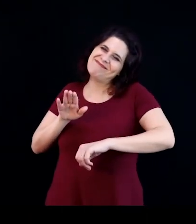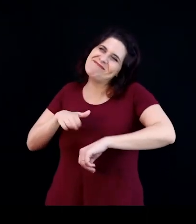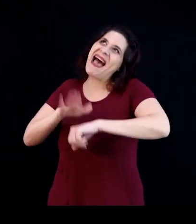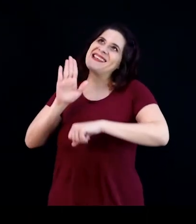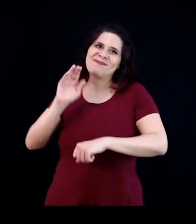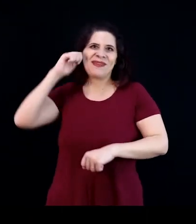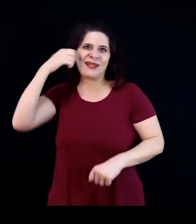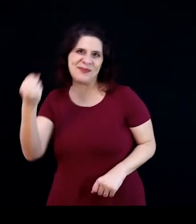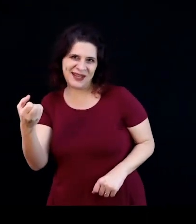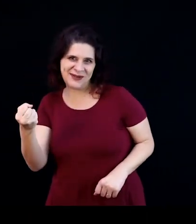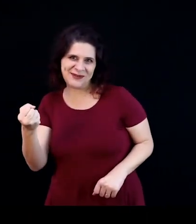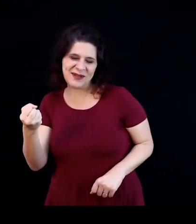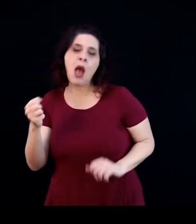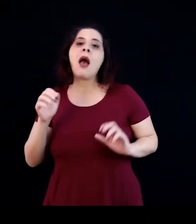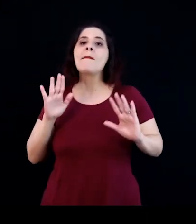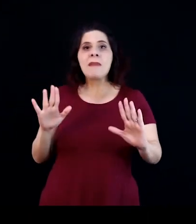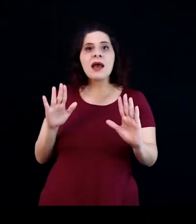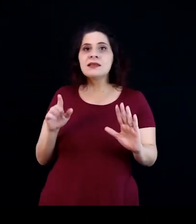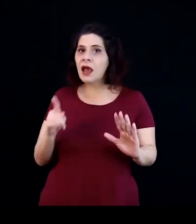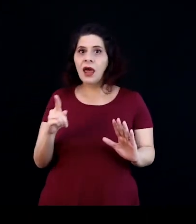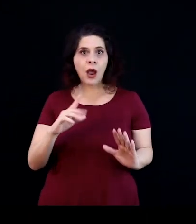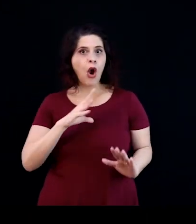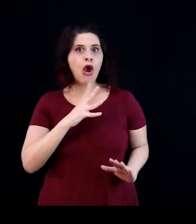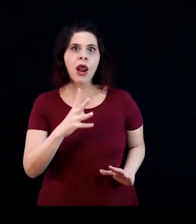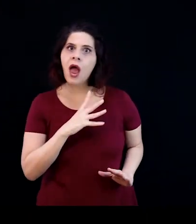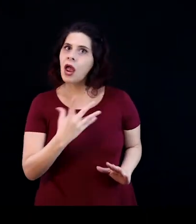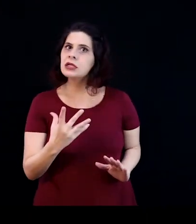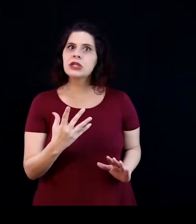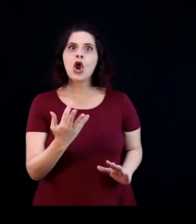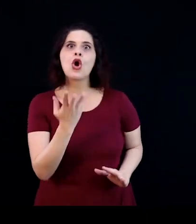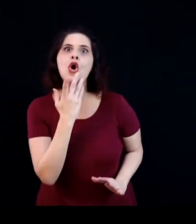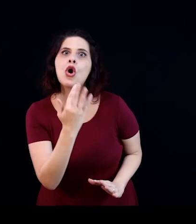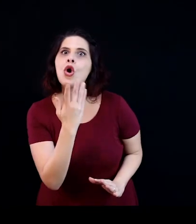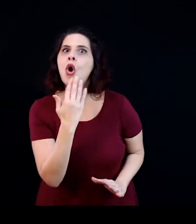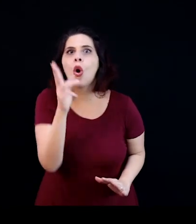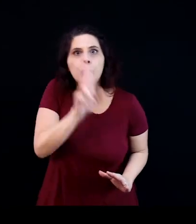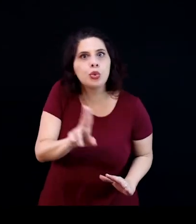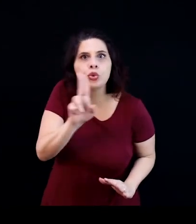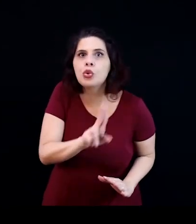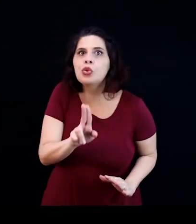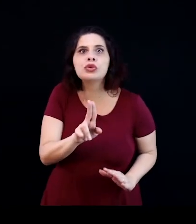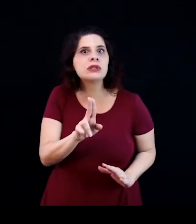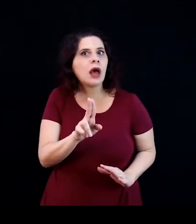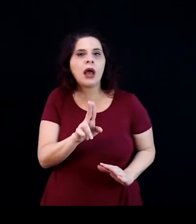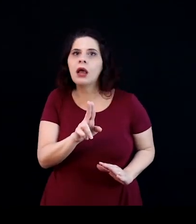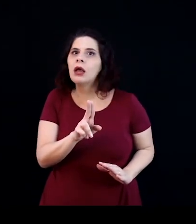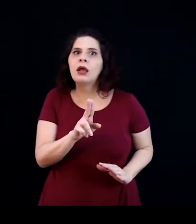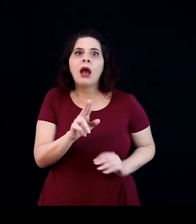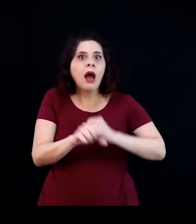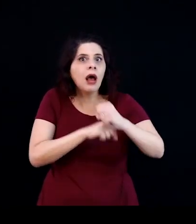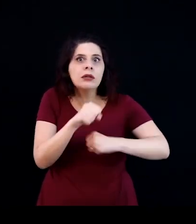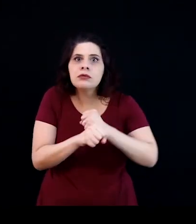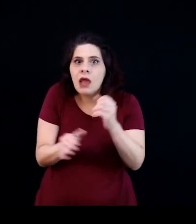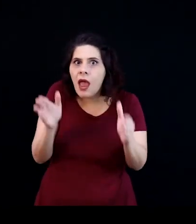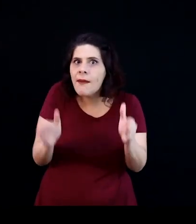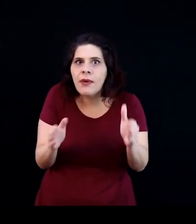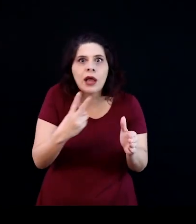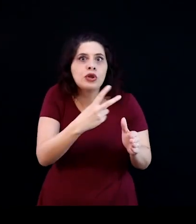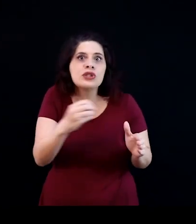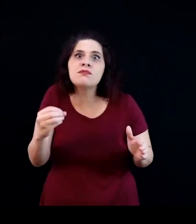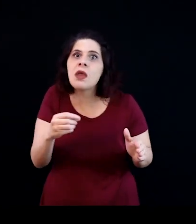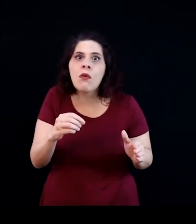so it was just bold to see it, it was surprising to see it in 2000.